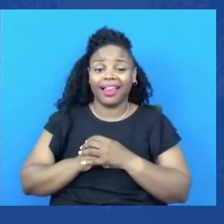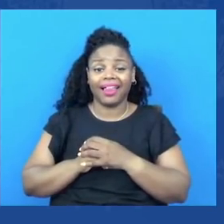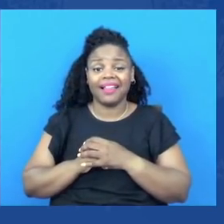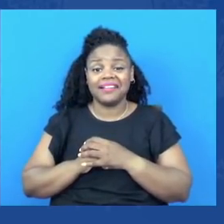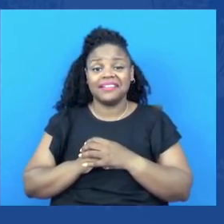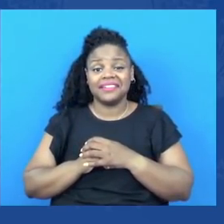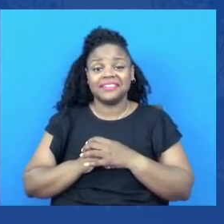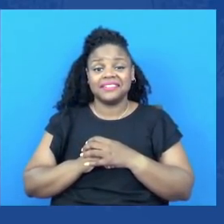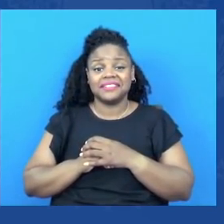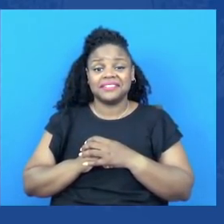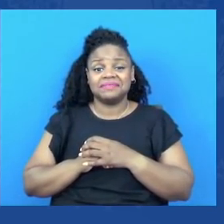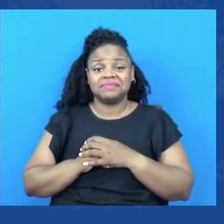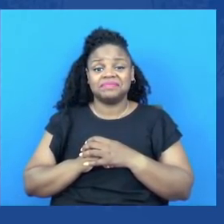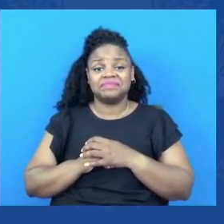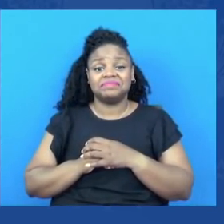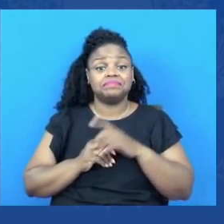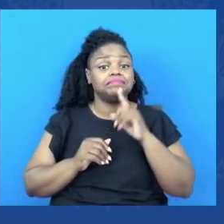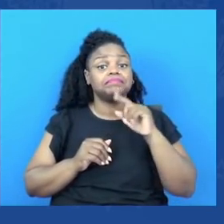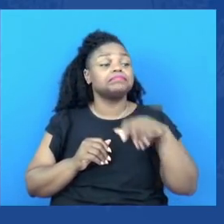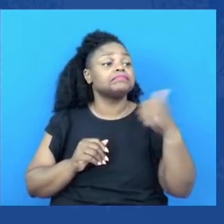getting them affordable health insurance.